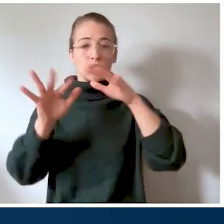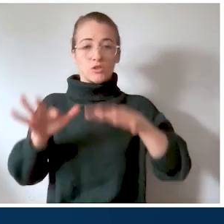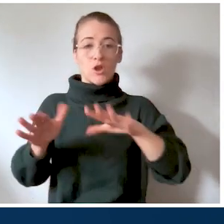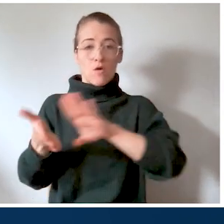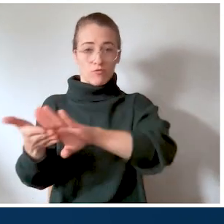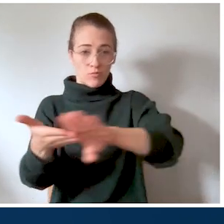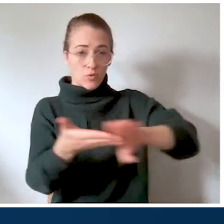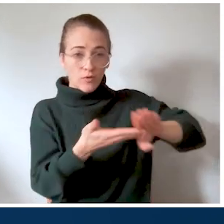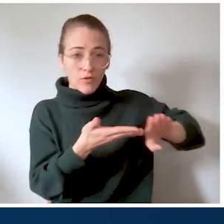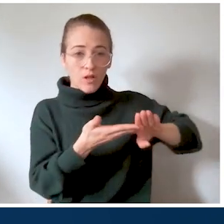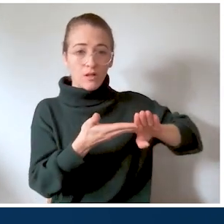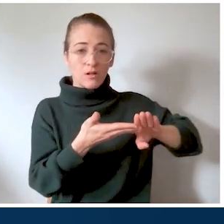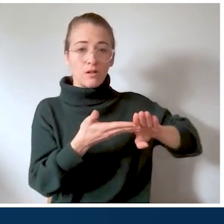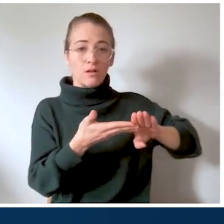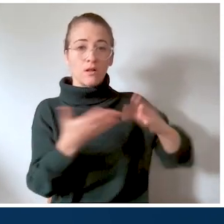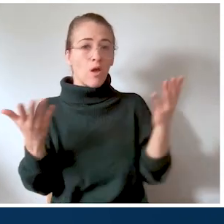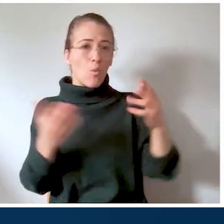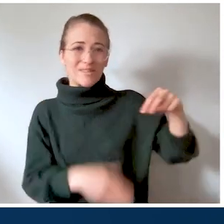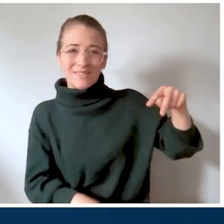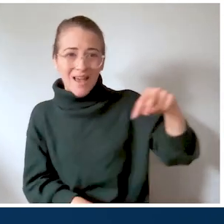and we talk about what is a sidewalk,